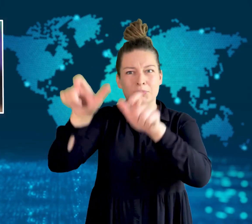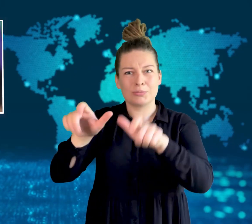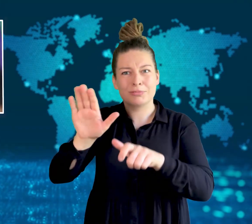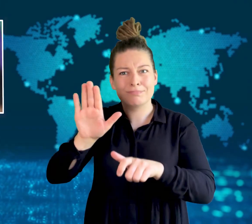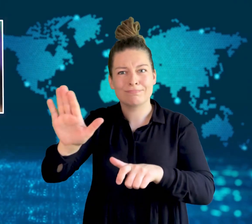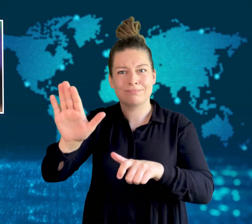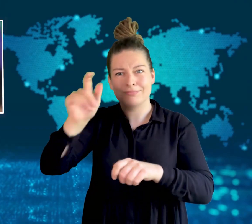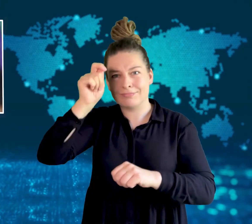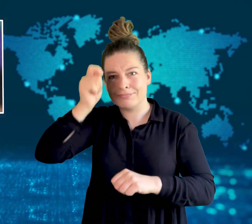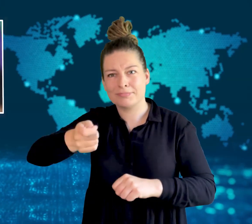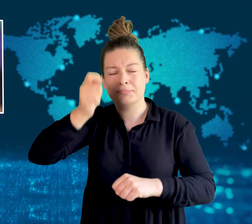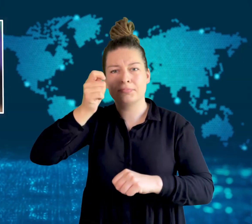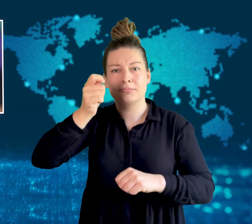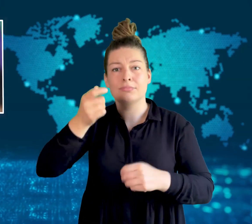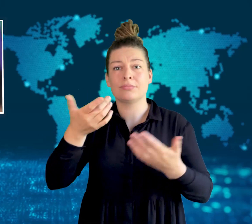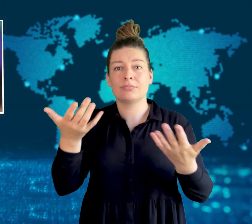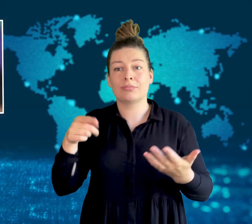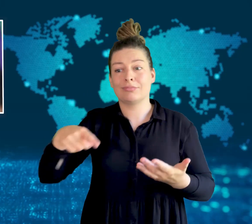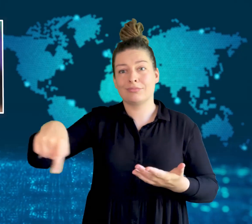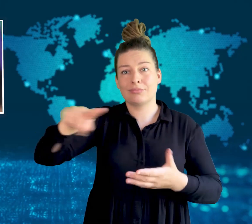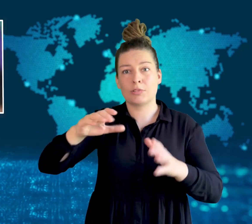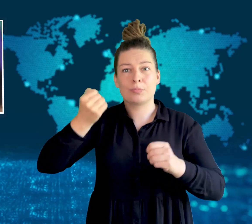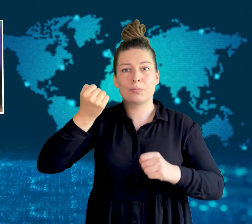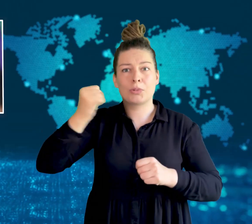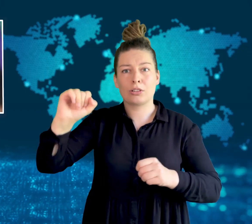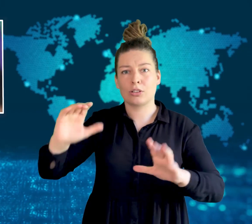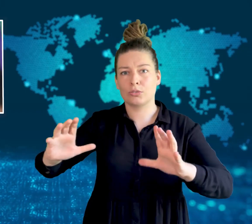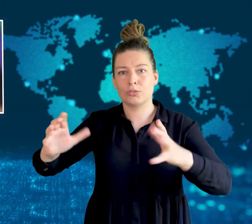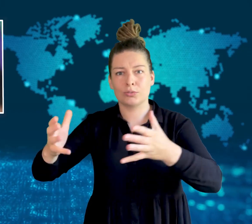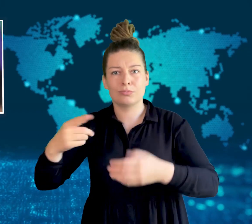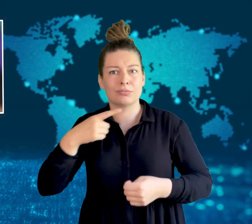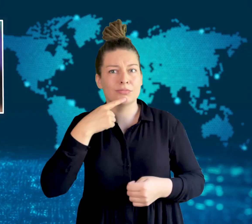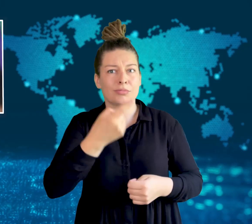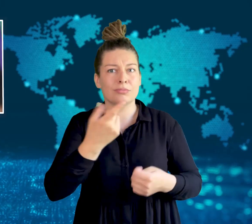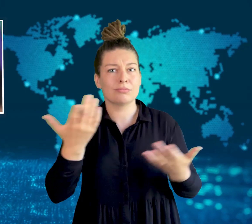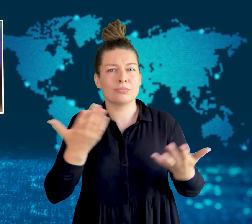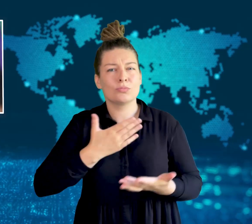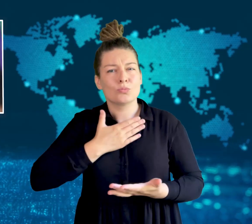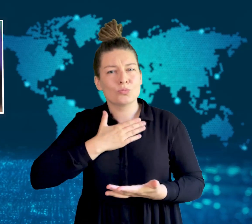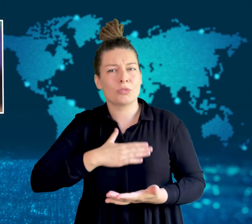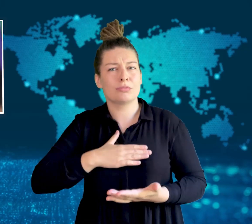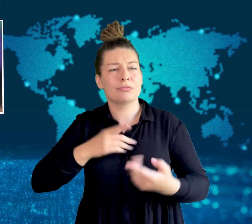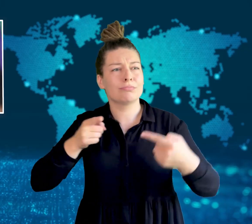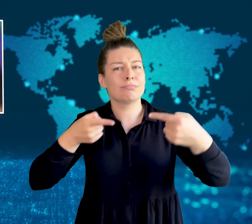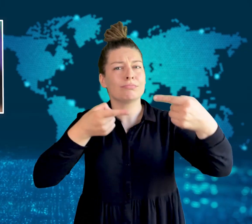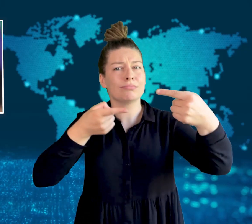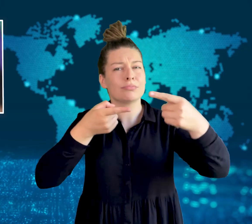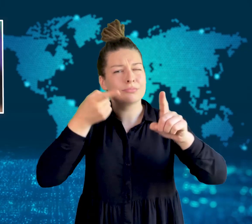The group says this is a crackdown on environmental protest,